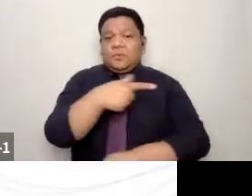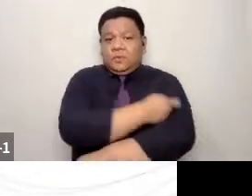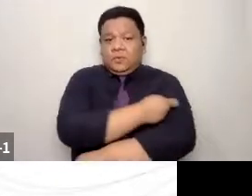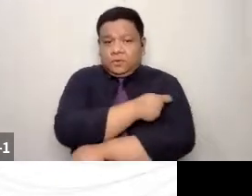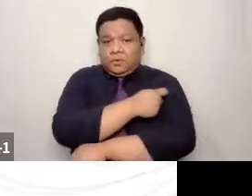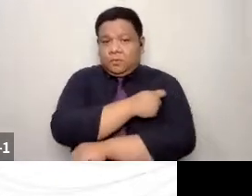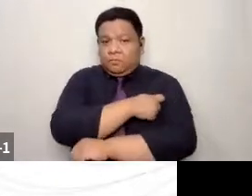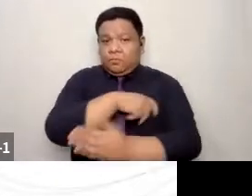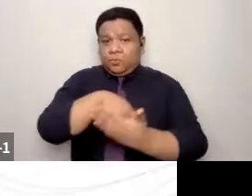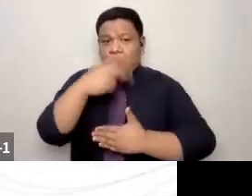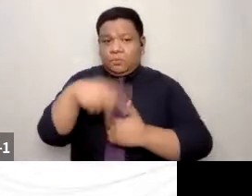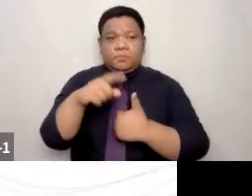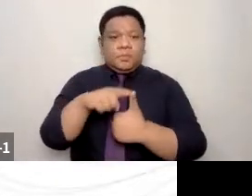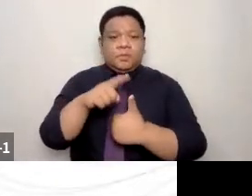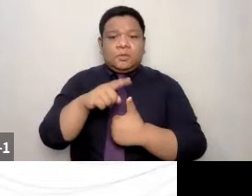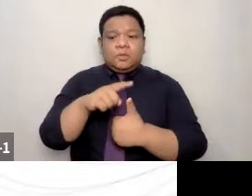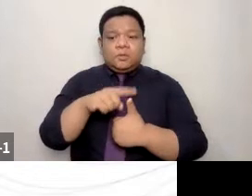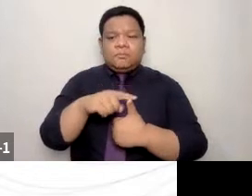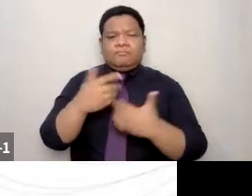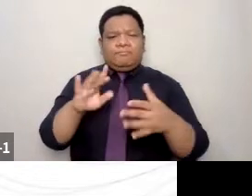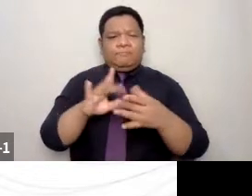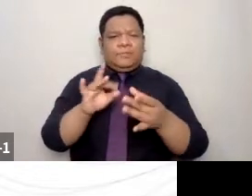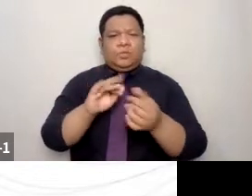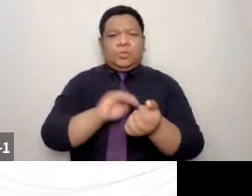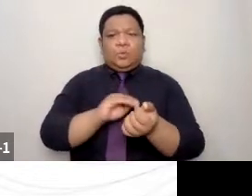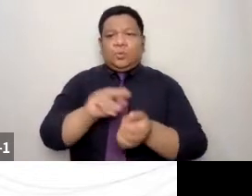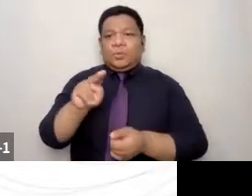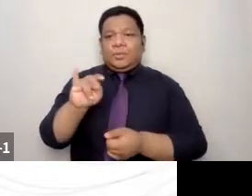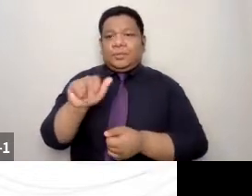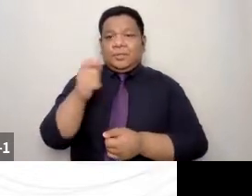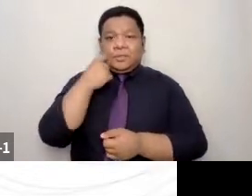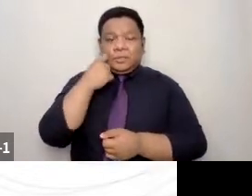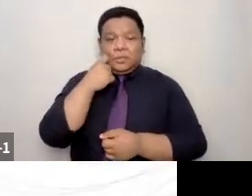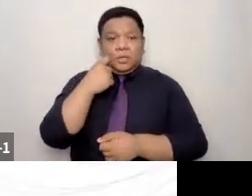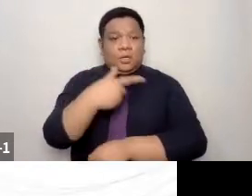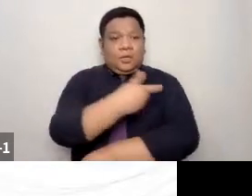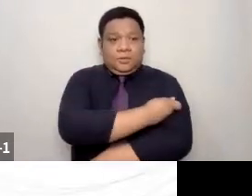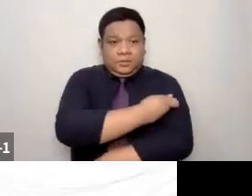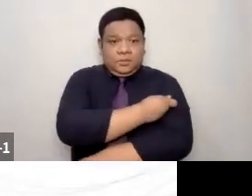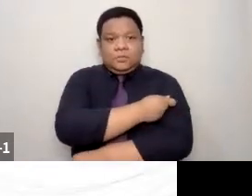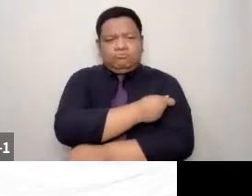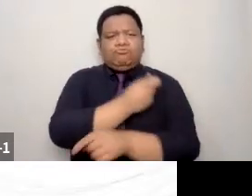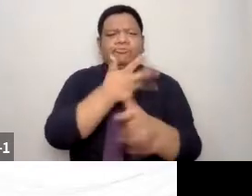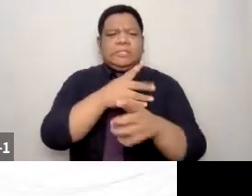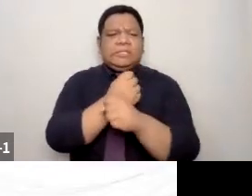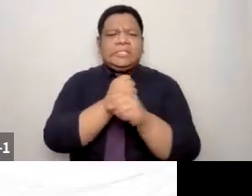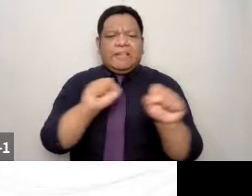First, and this was also mentioned by Dr. Nina earlier, these vaccines are safe, effective, and free.